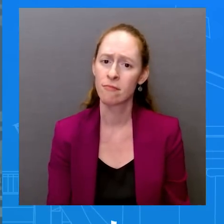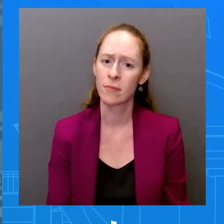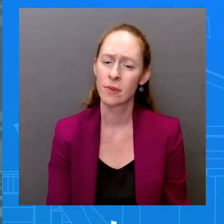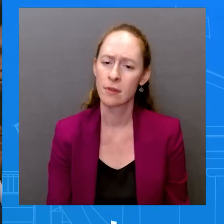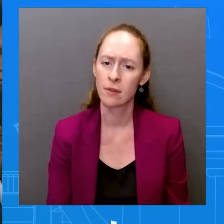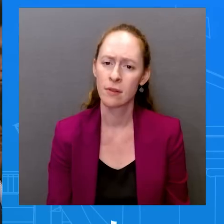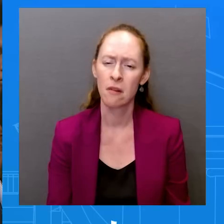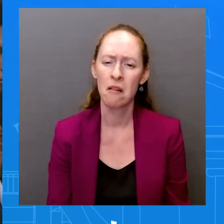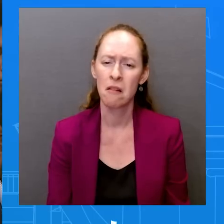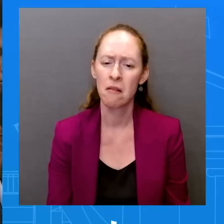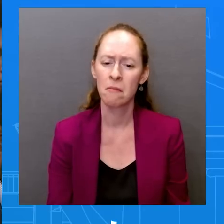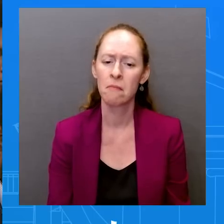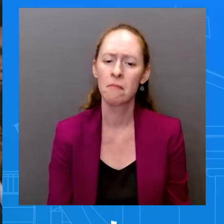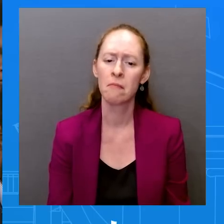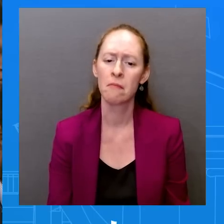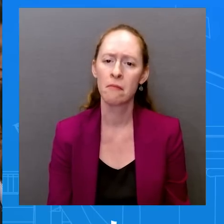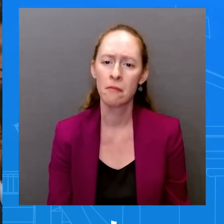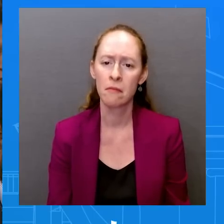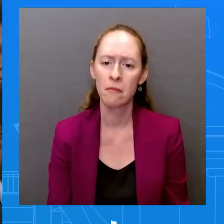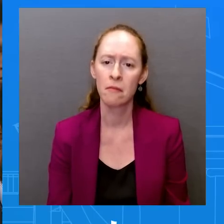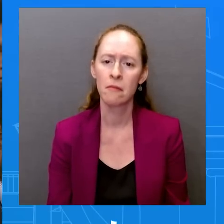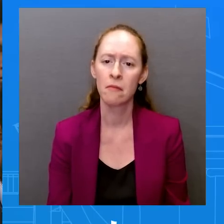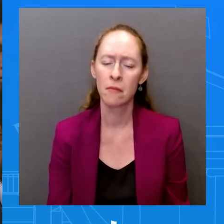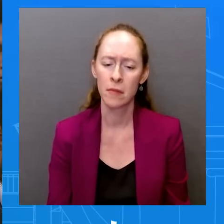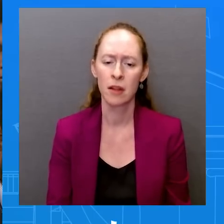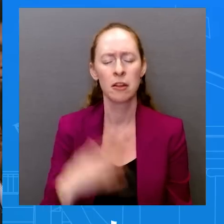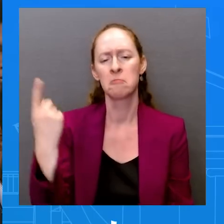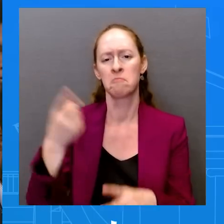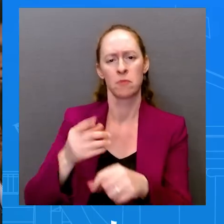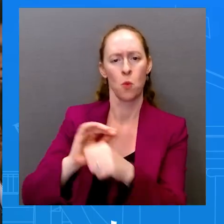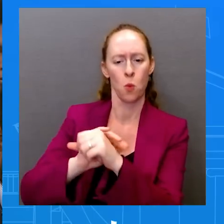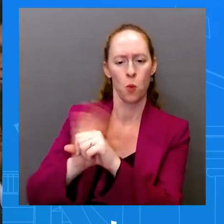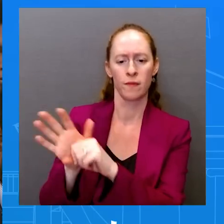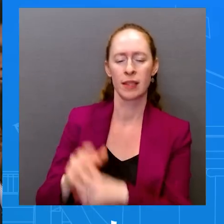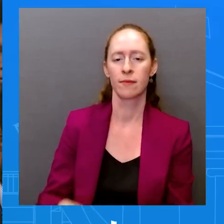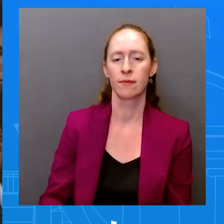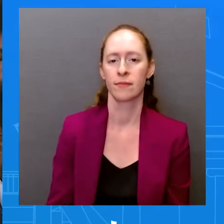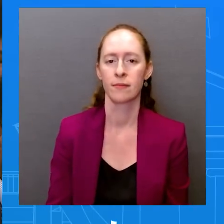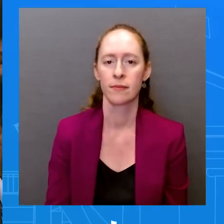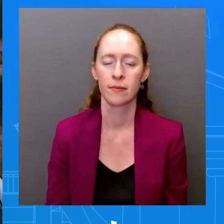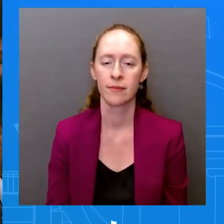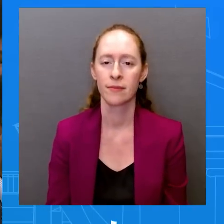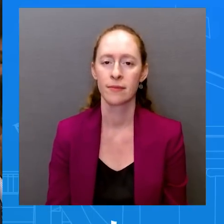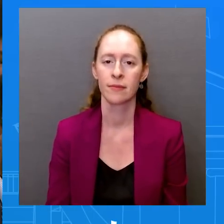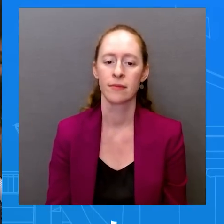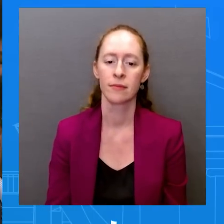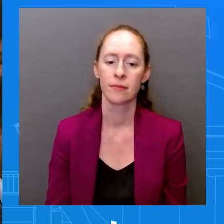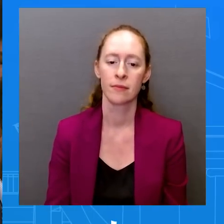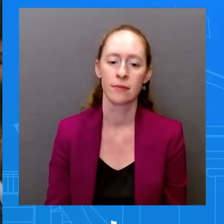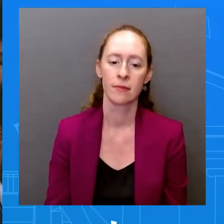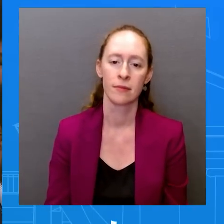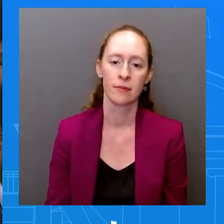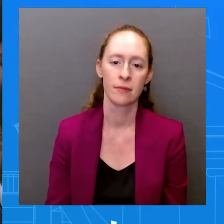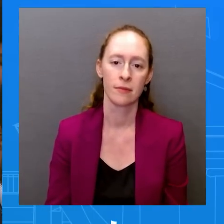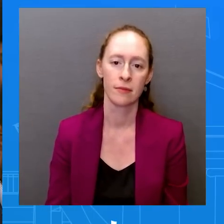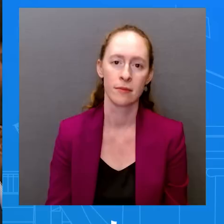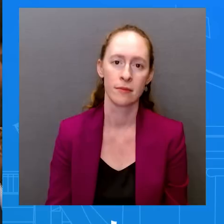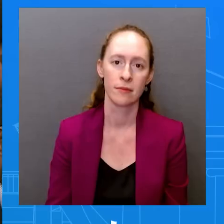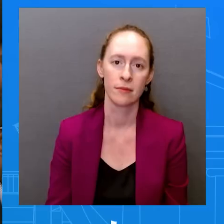there's a projection that the administration could run out of tests in another -- if there's another major COVID wave.